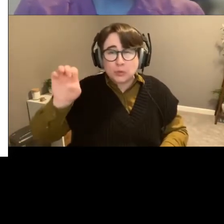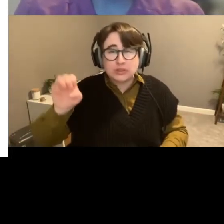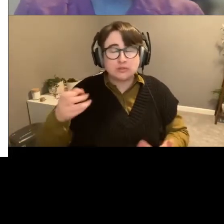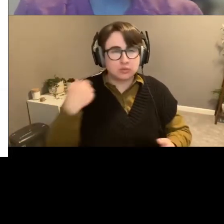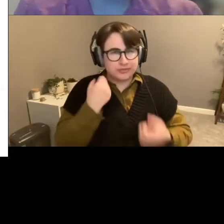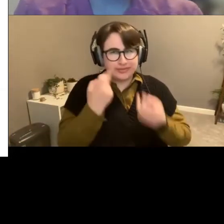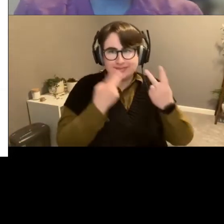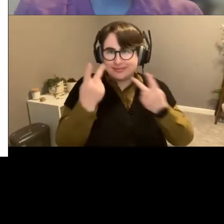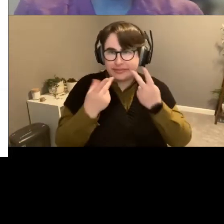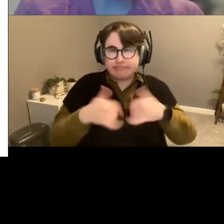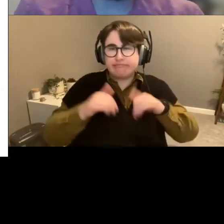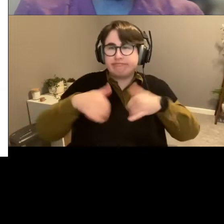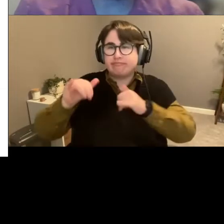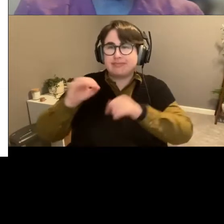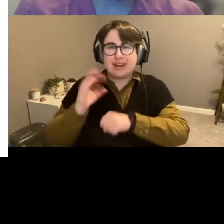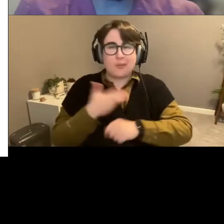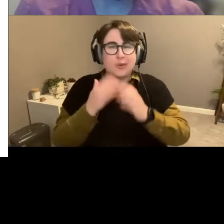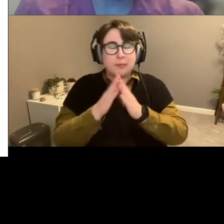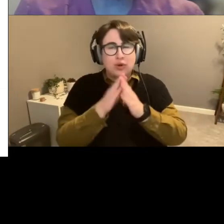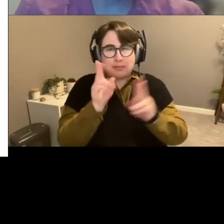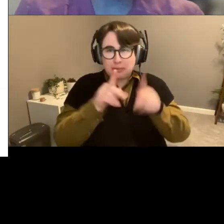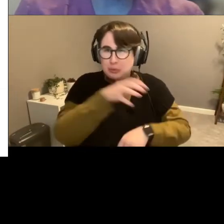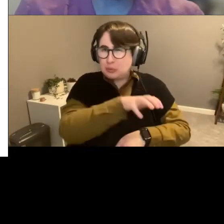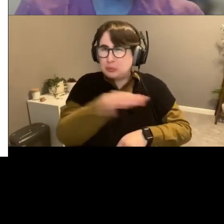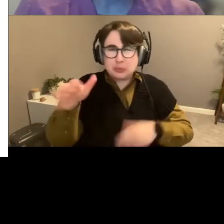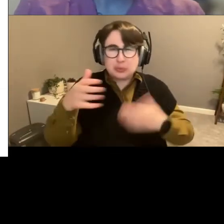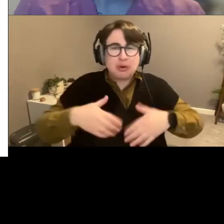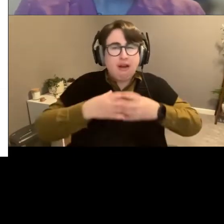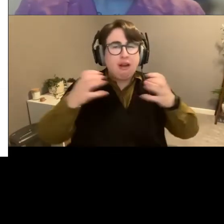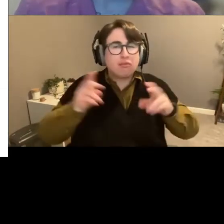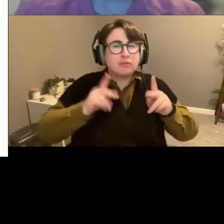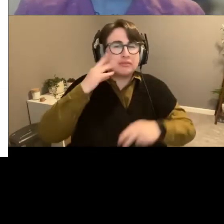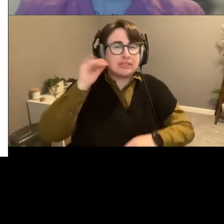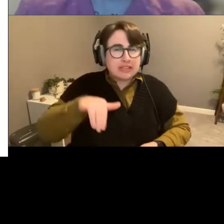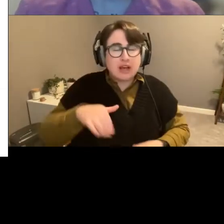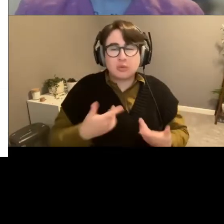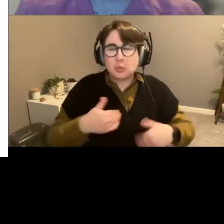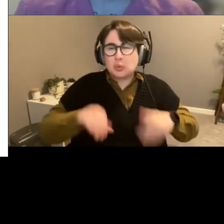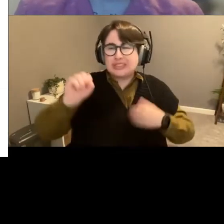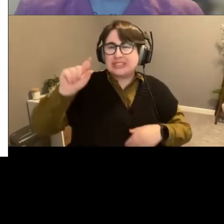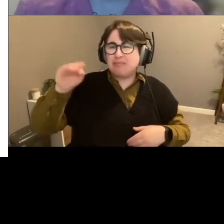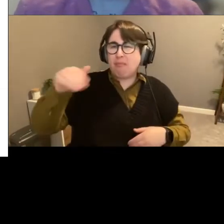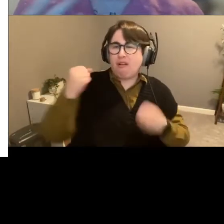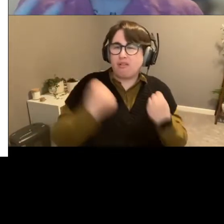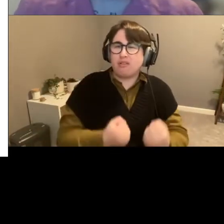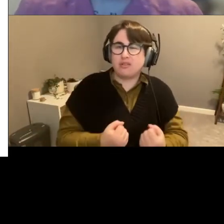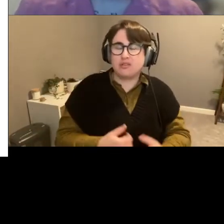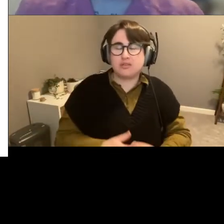and continue to experience violence and stigma, and now that we're seeing more legislation